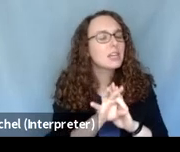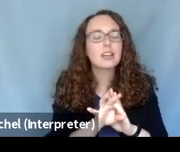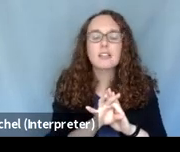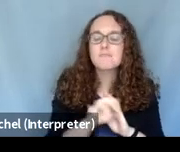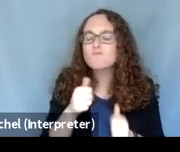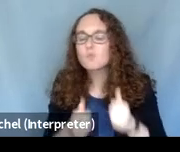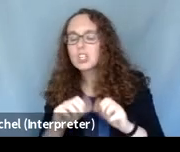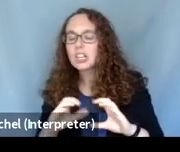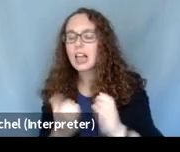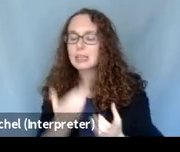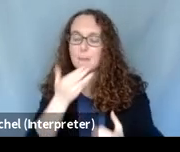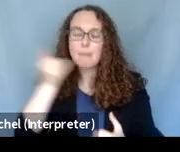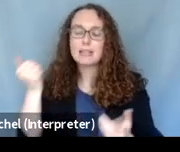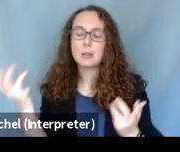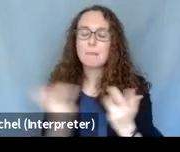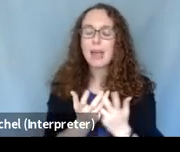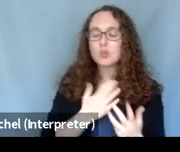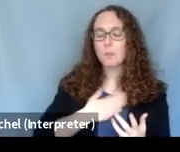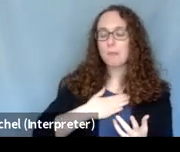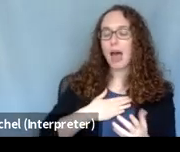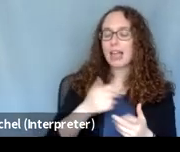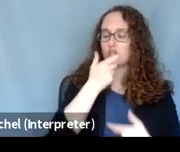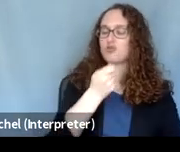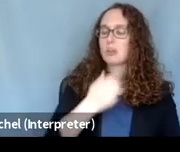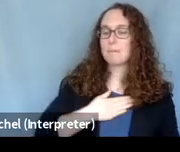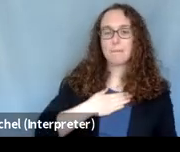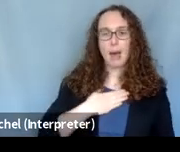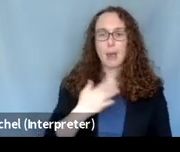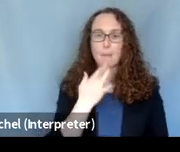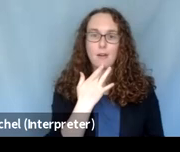selected and that's exciting. It helps identify